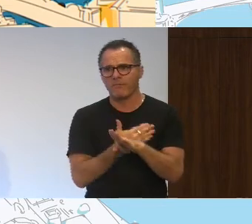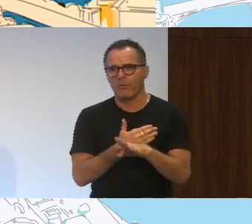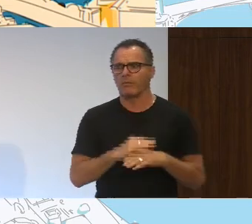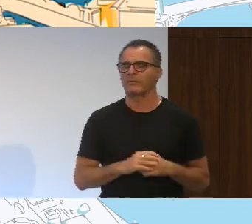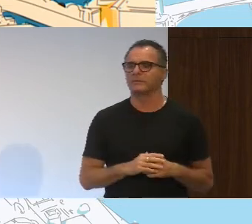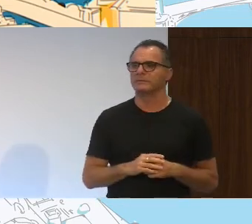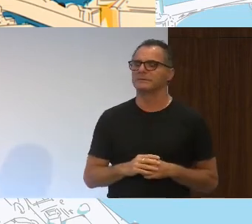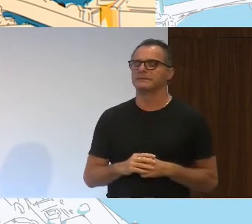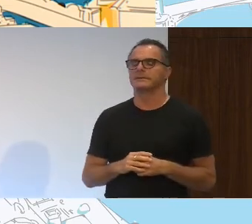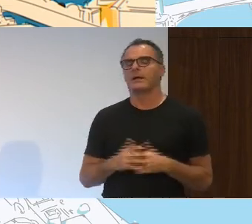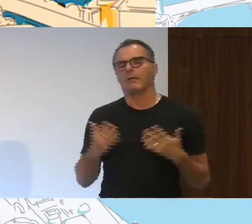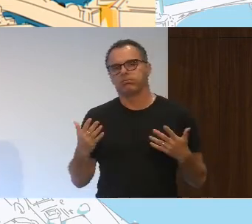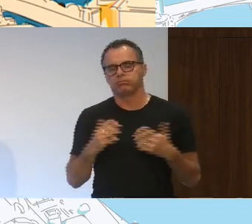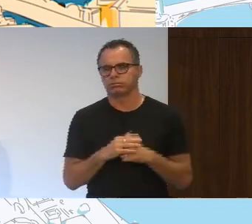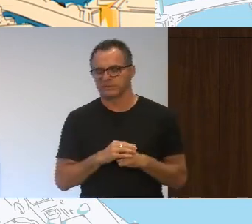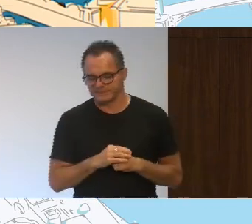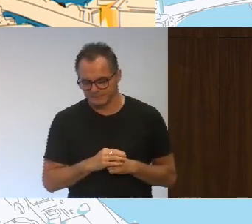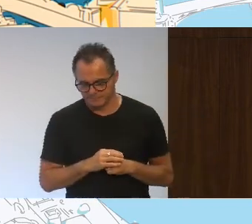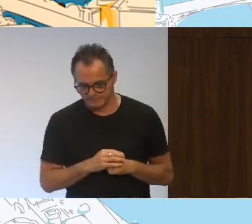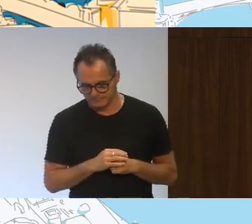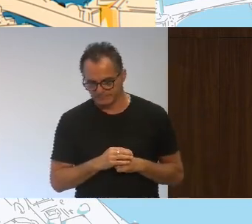Oh well, it's